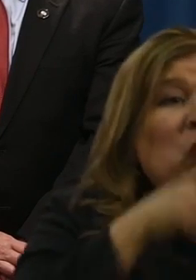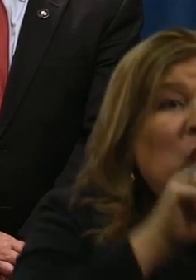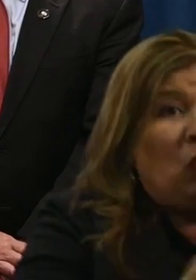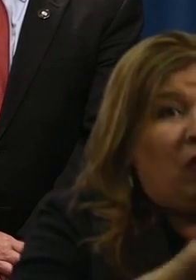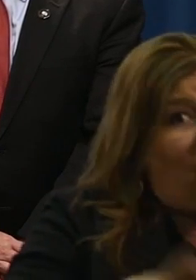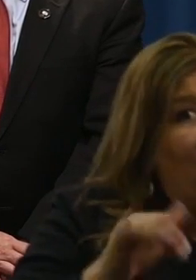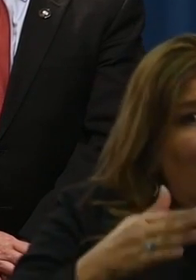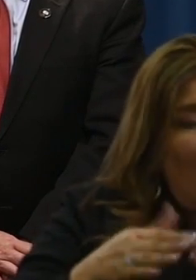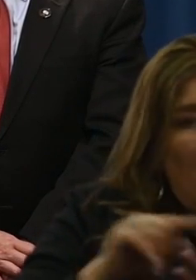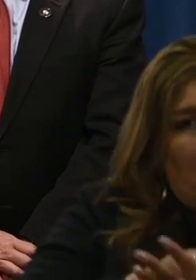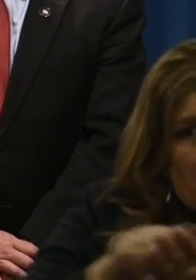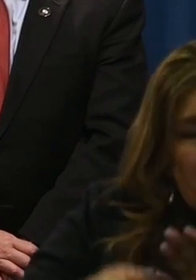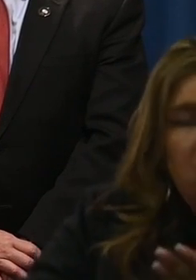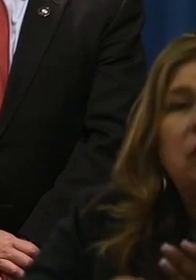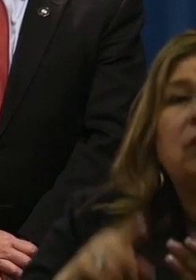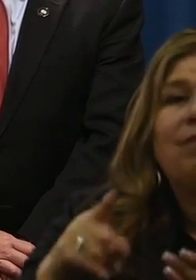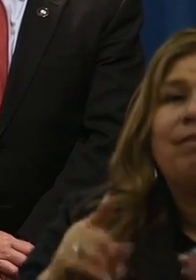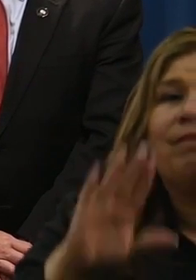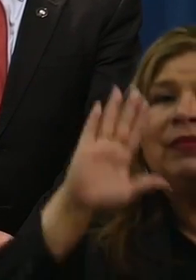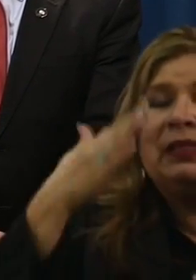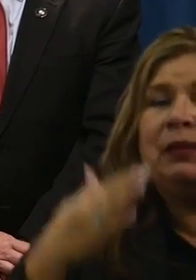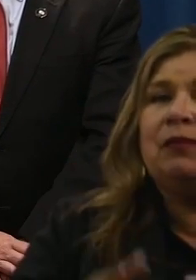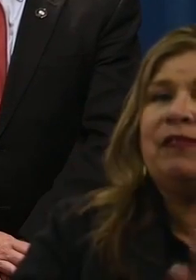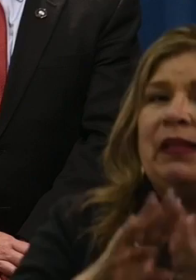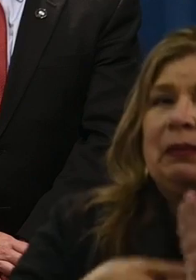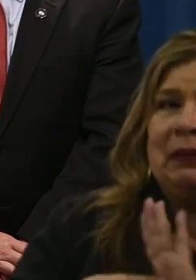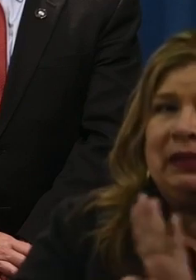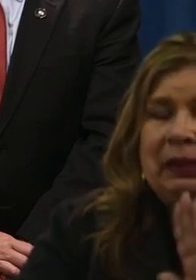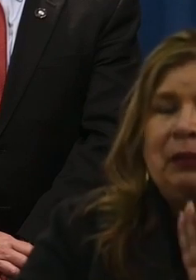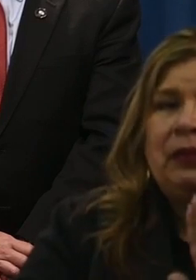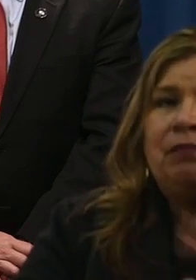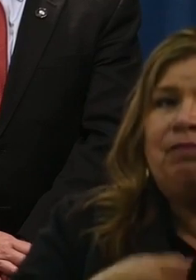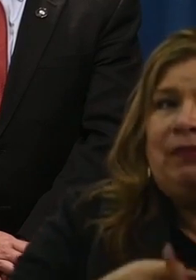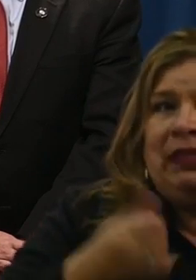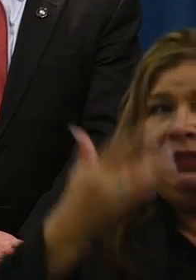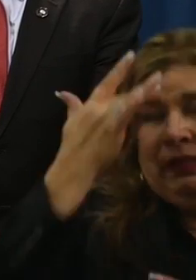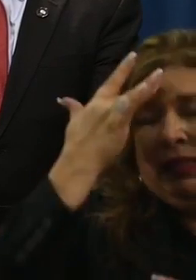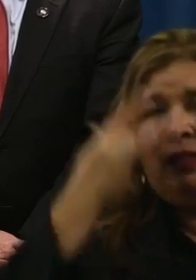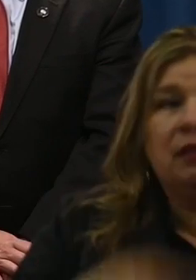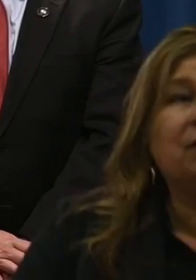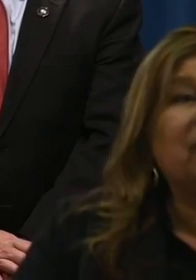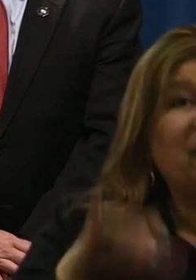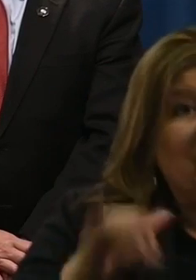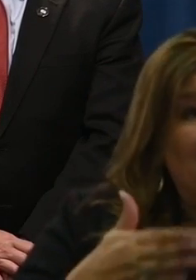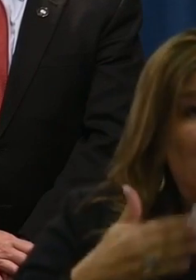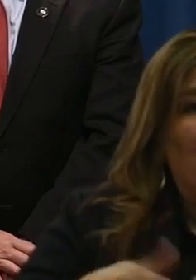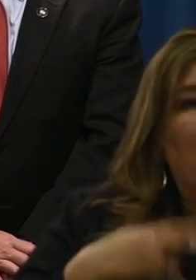on this cruise ship, it's a Grand Princess cruise ship.